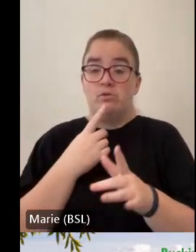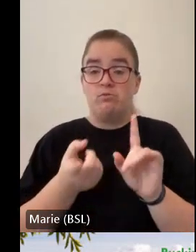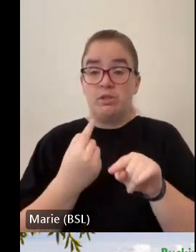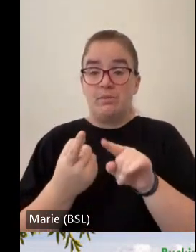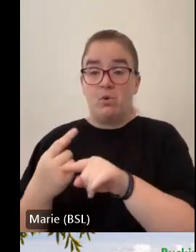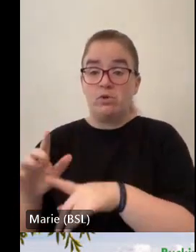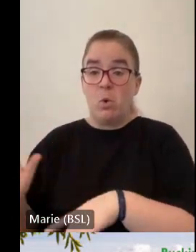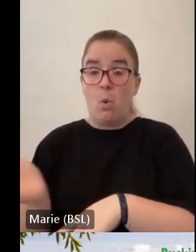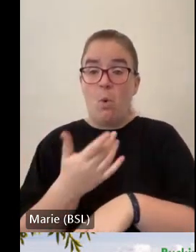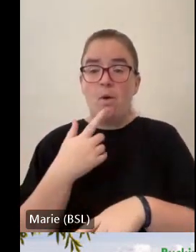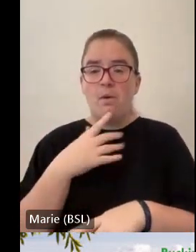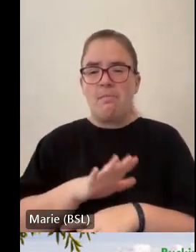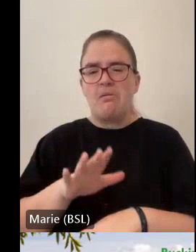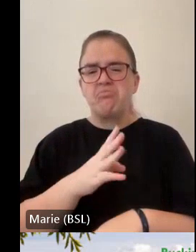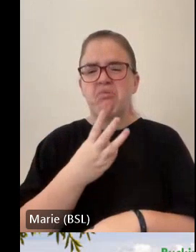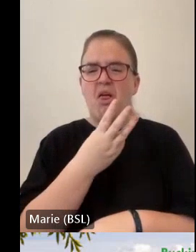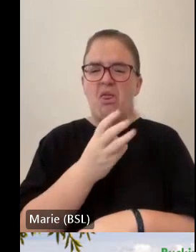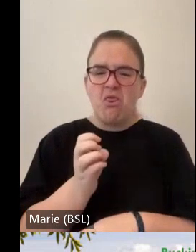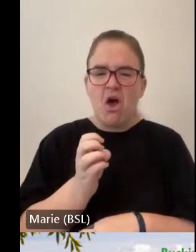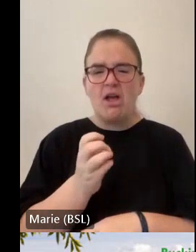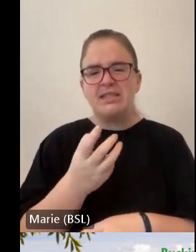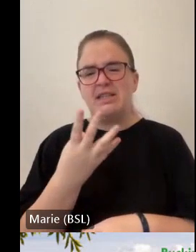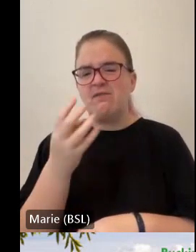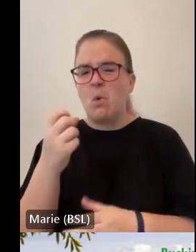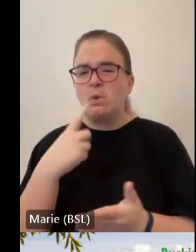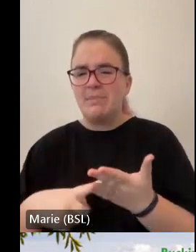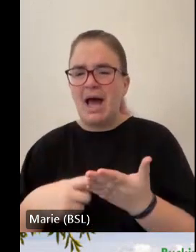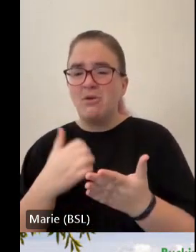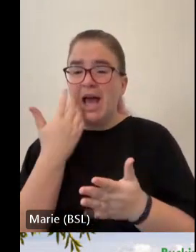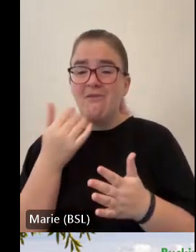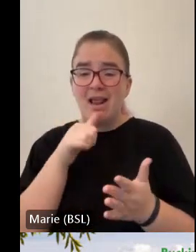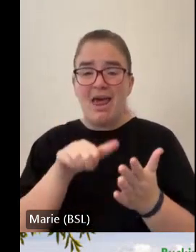to each scam was probably 30 or £40 per letter on average.